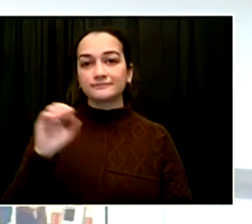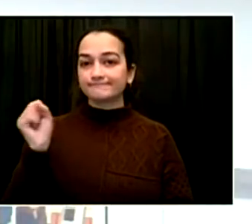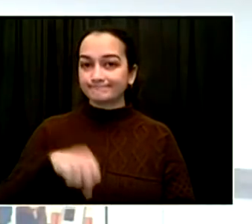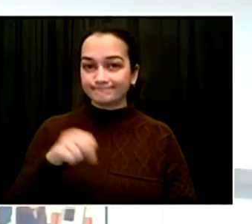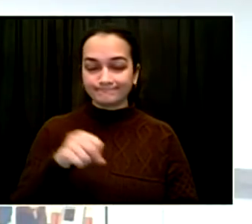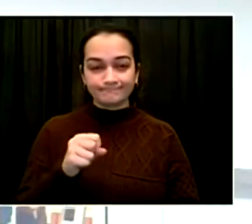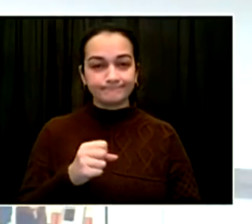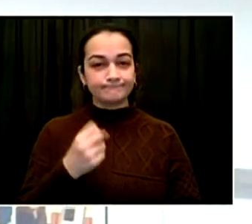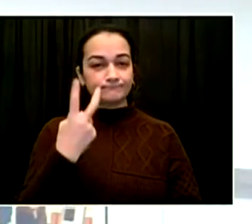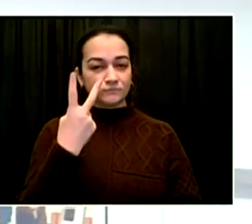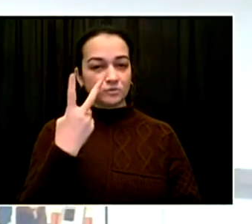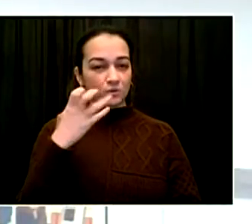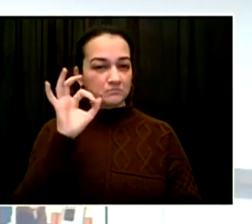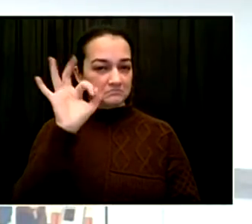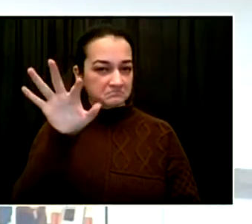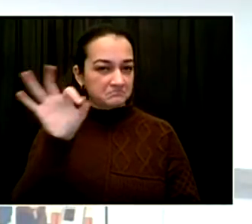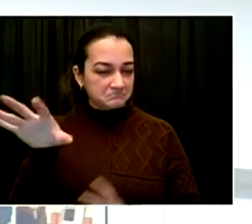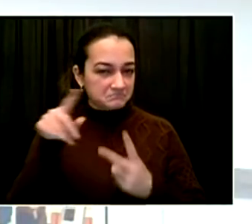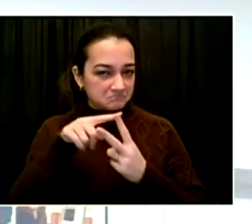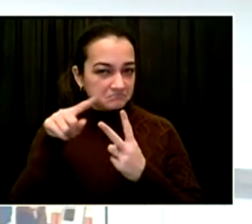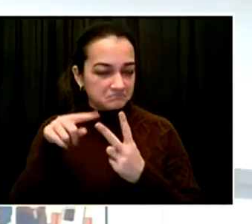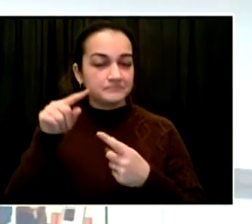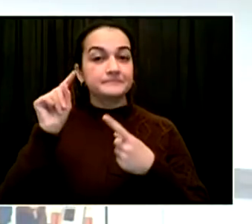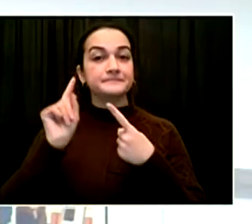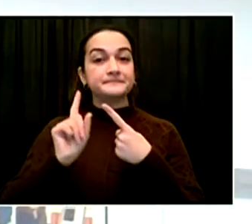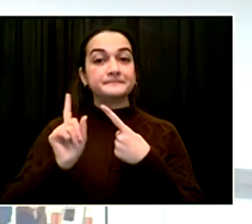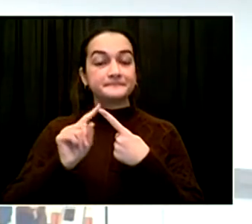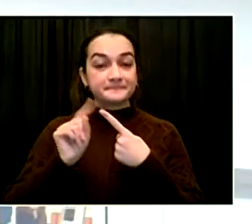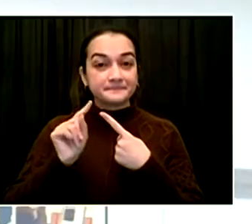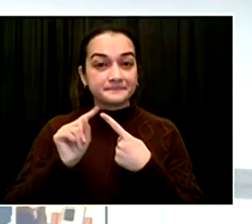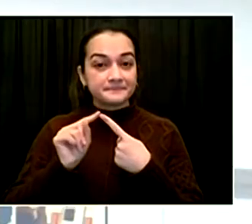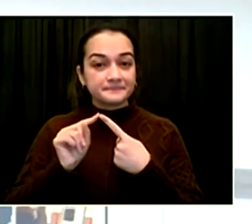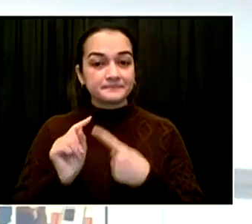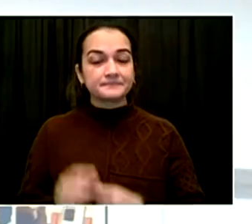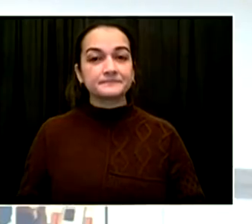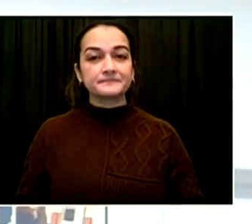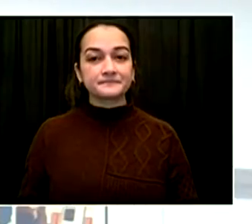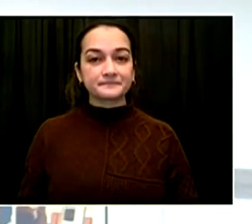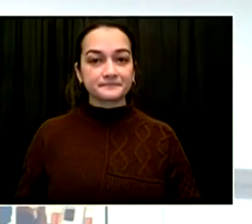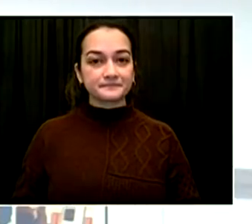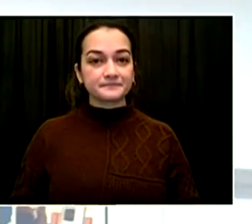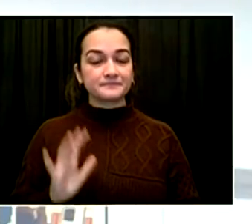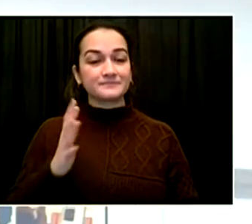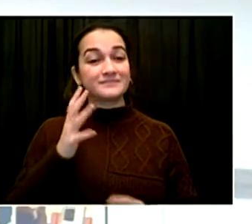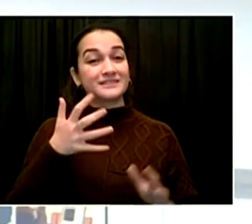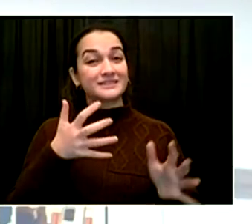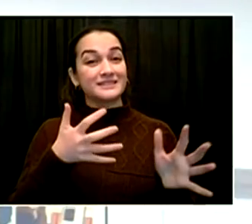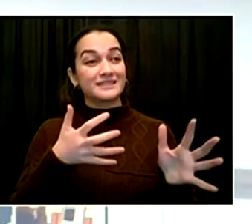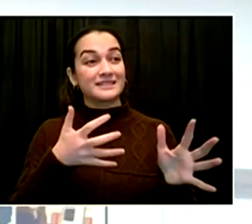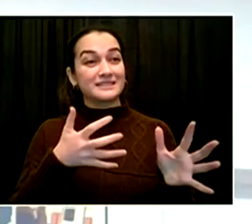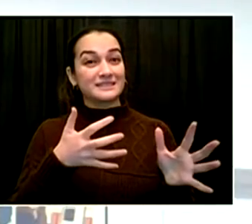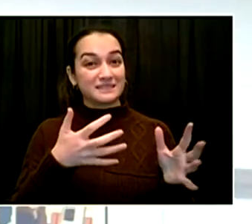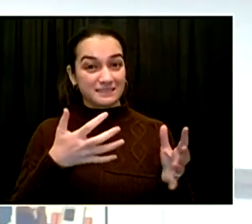DO YOU WANT TO ADD?